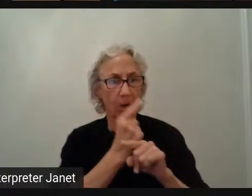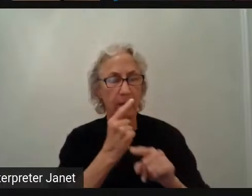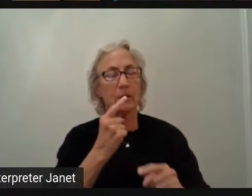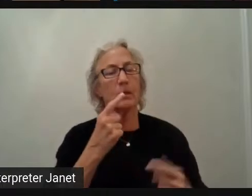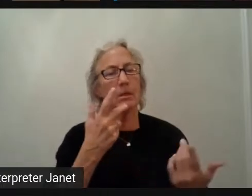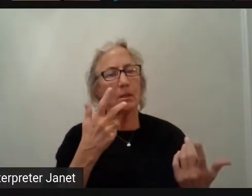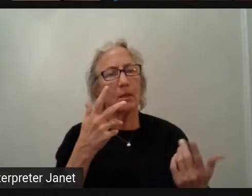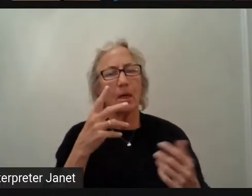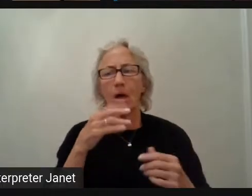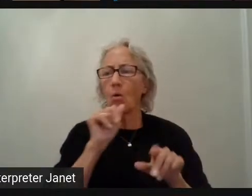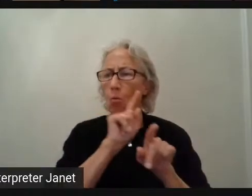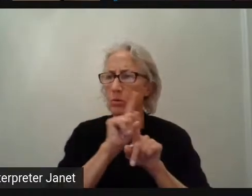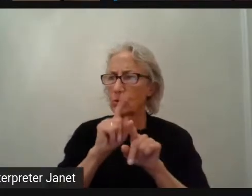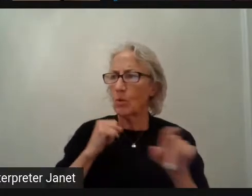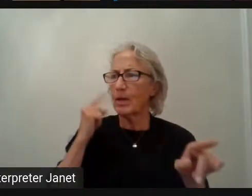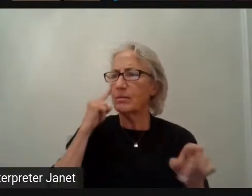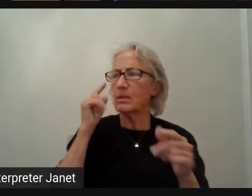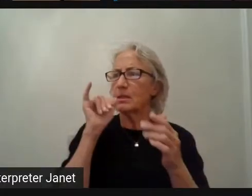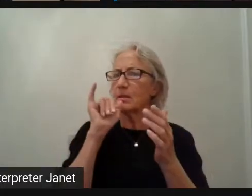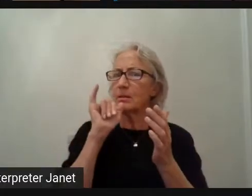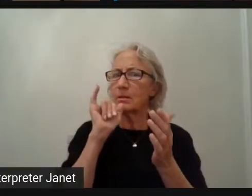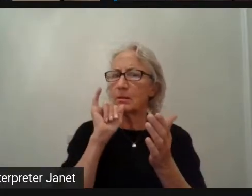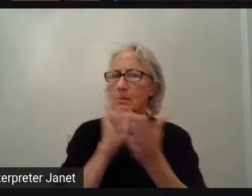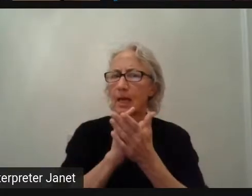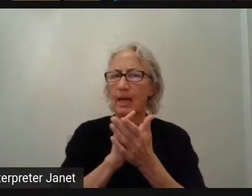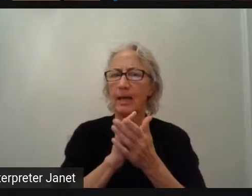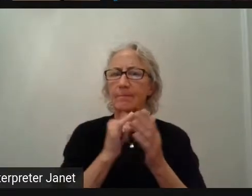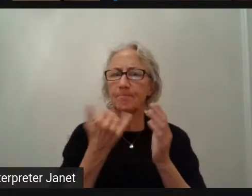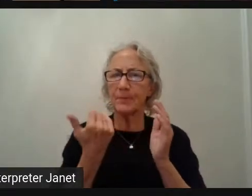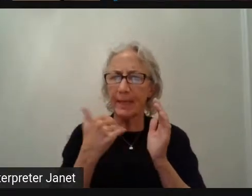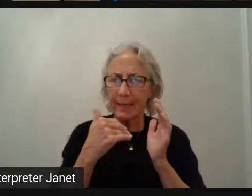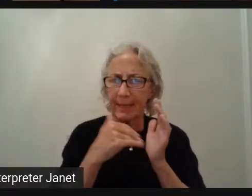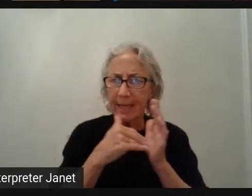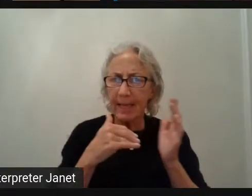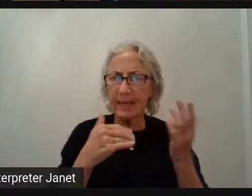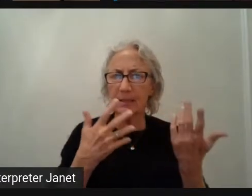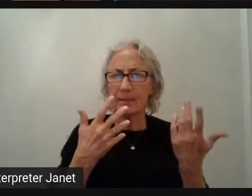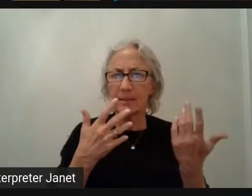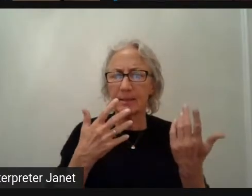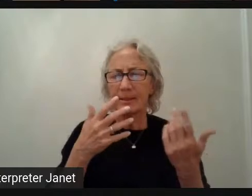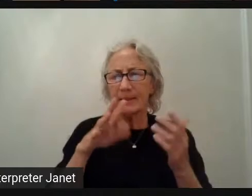be usable by all of us. A real challenge. Maciek Palmowski: Exactly and like I said I also think